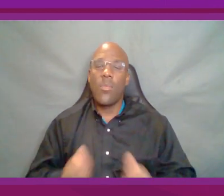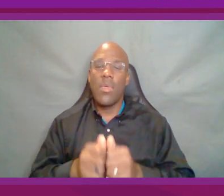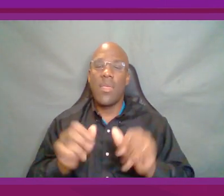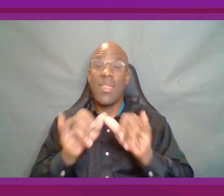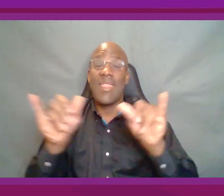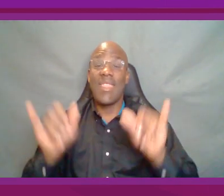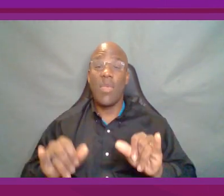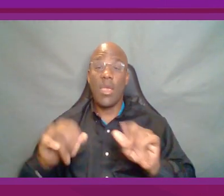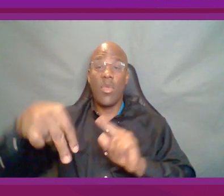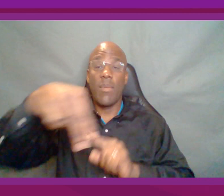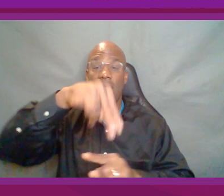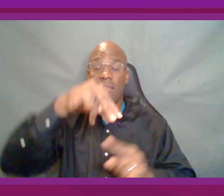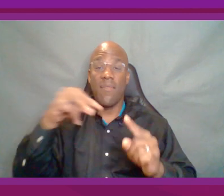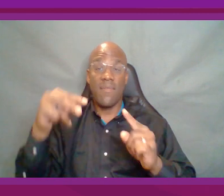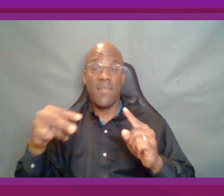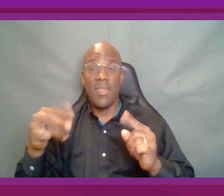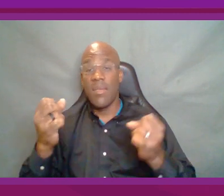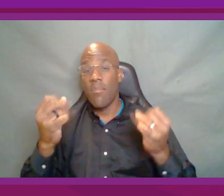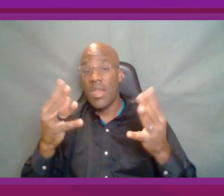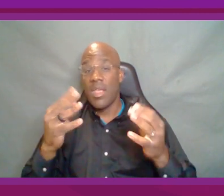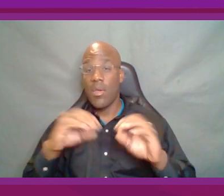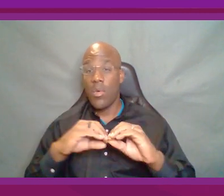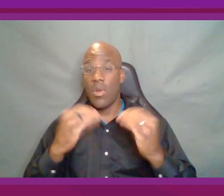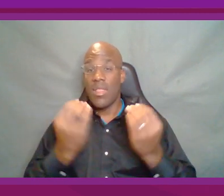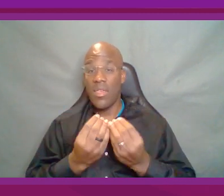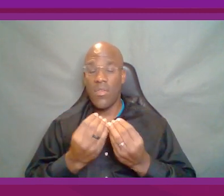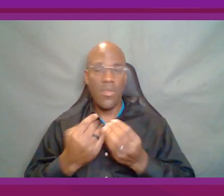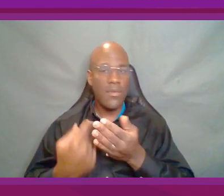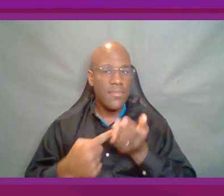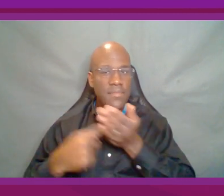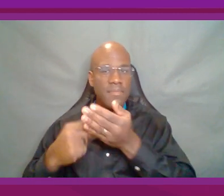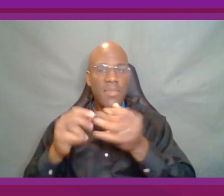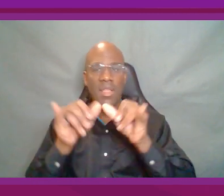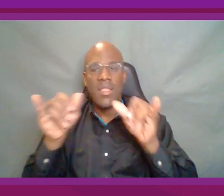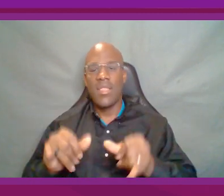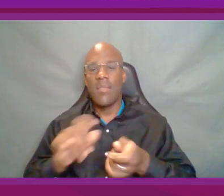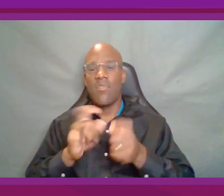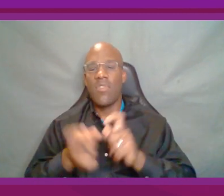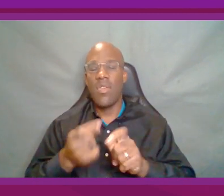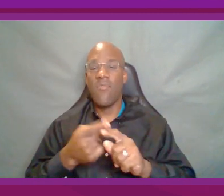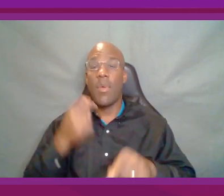systemic perspective, many organizations today are discussing systems change from a racial